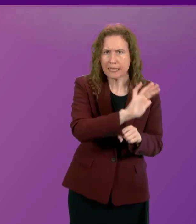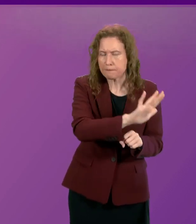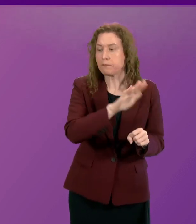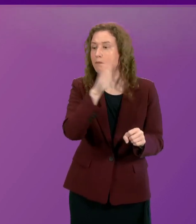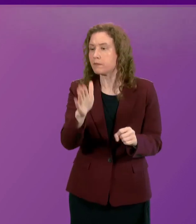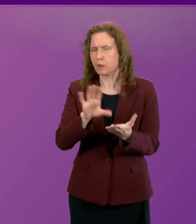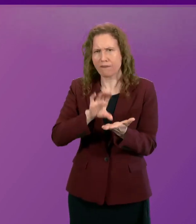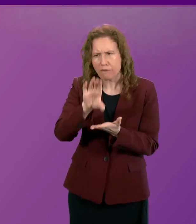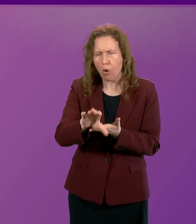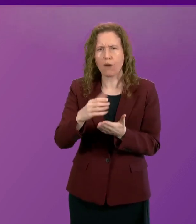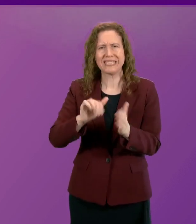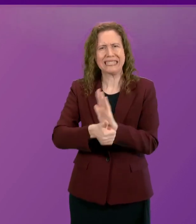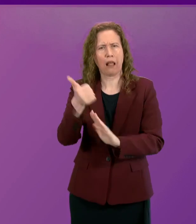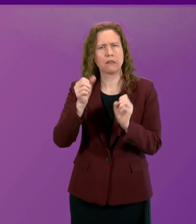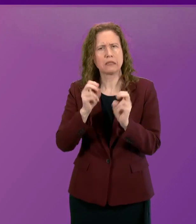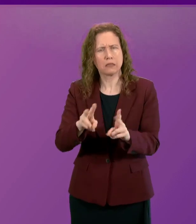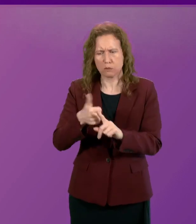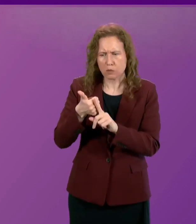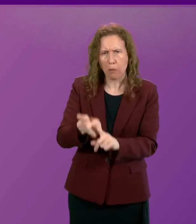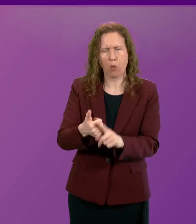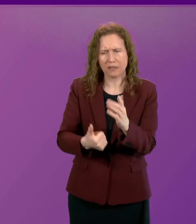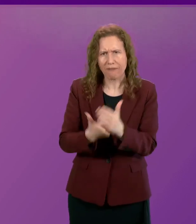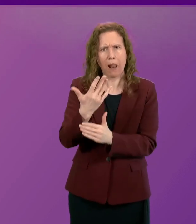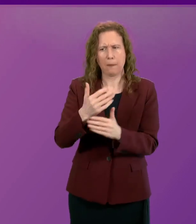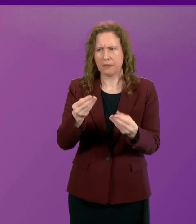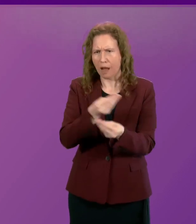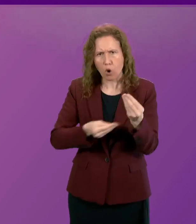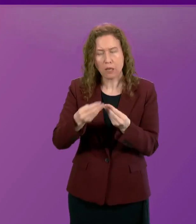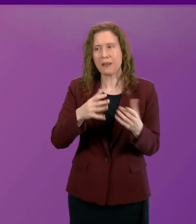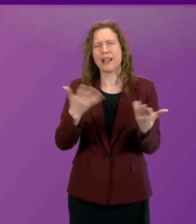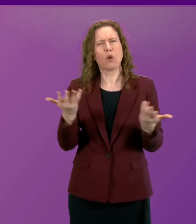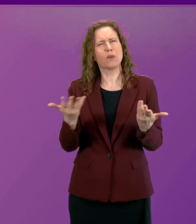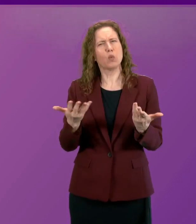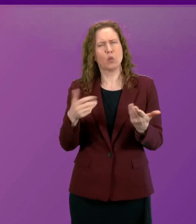investing in the skills system to support the development of the economy. We assist